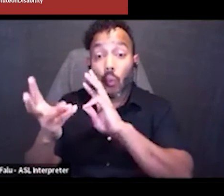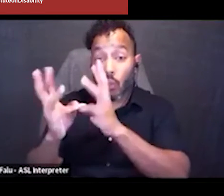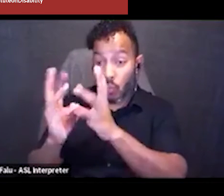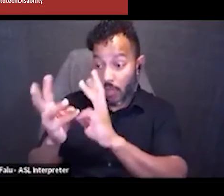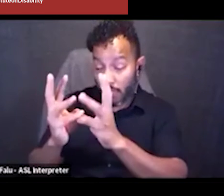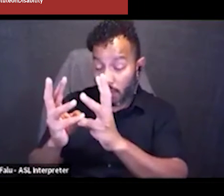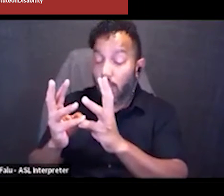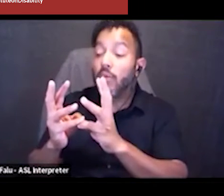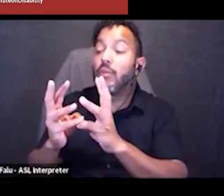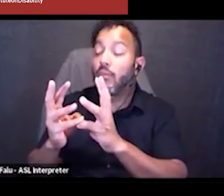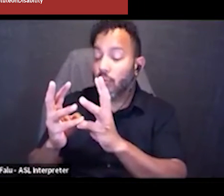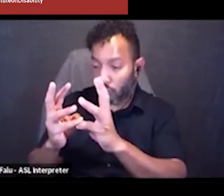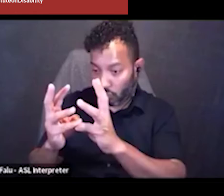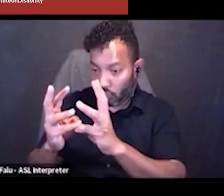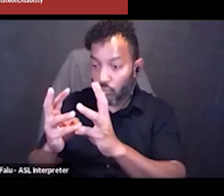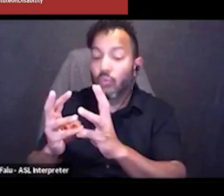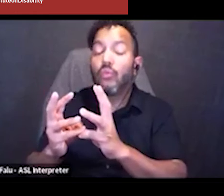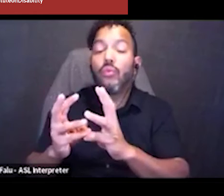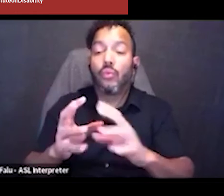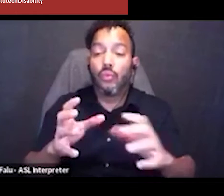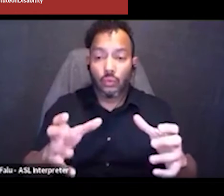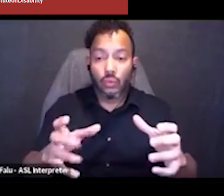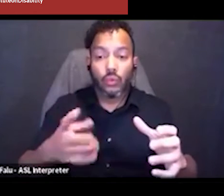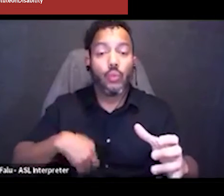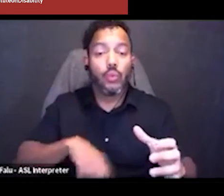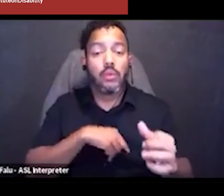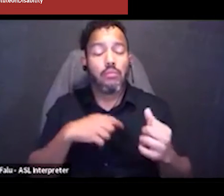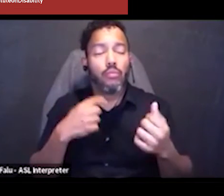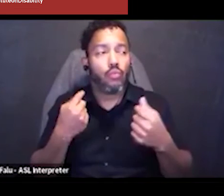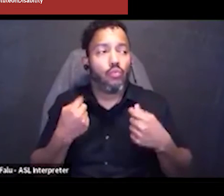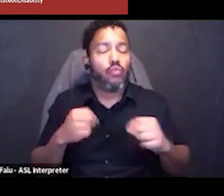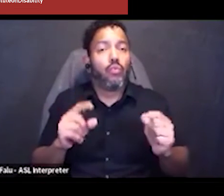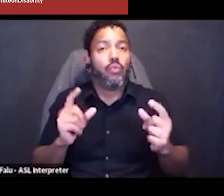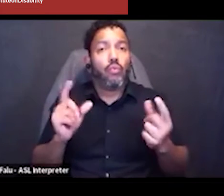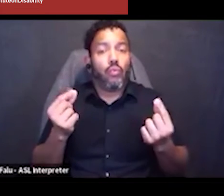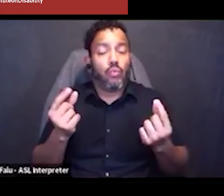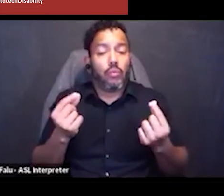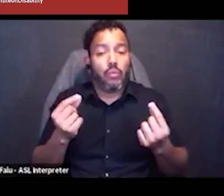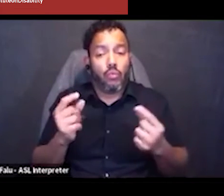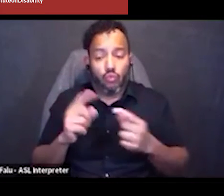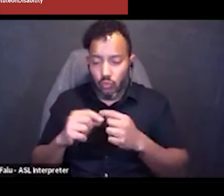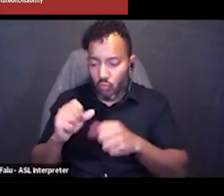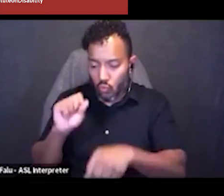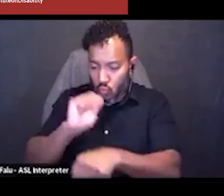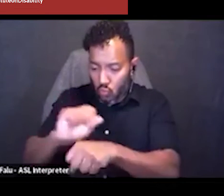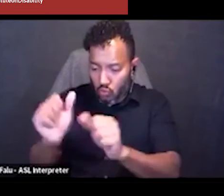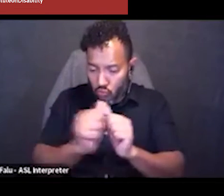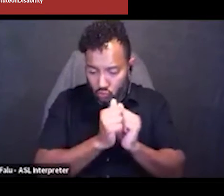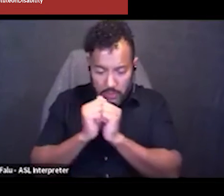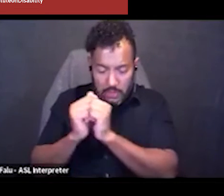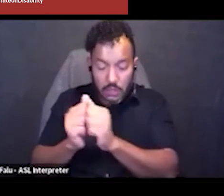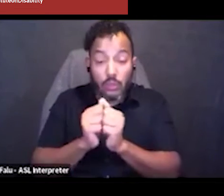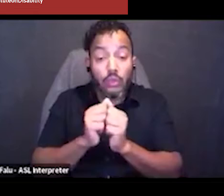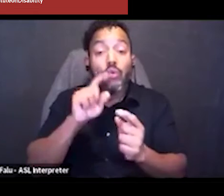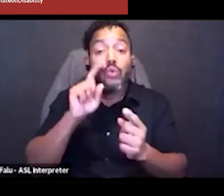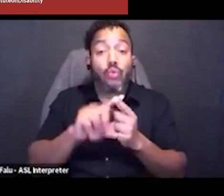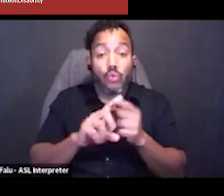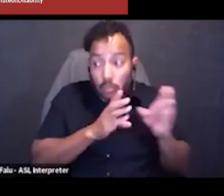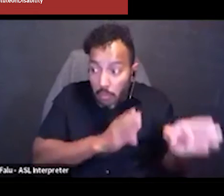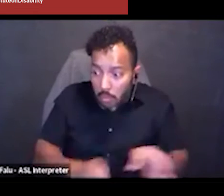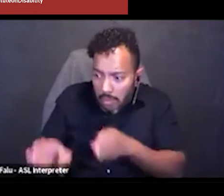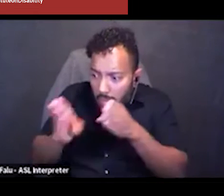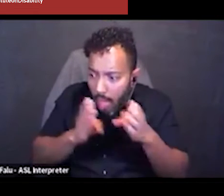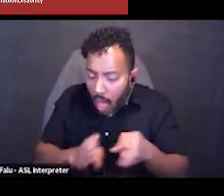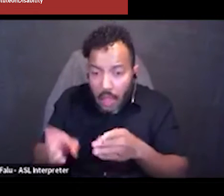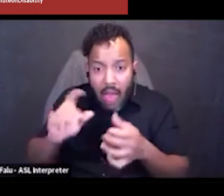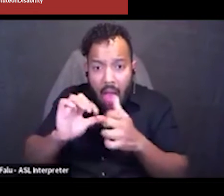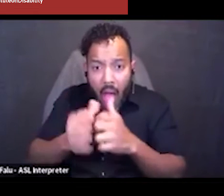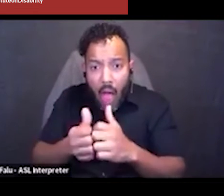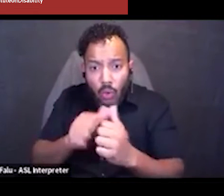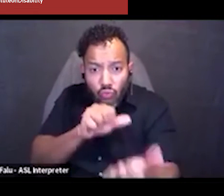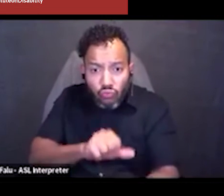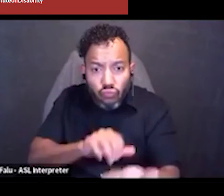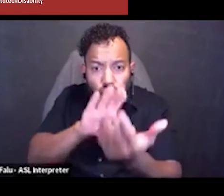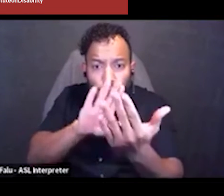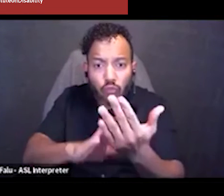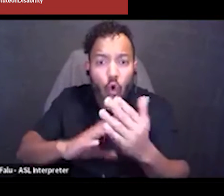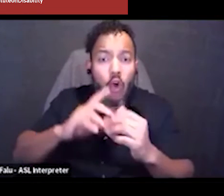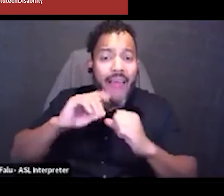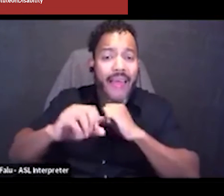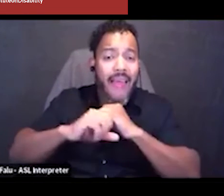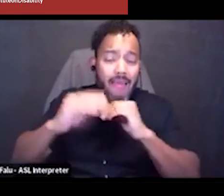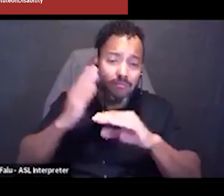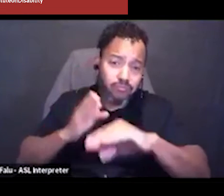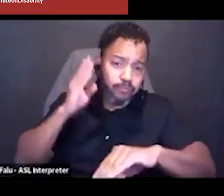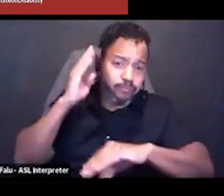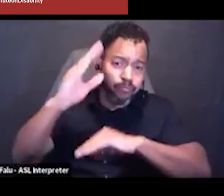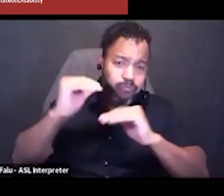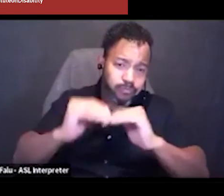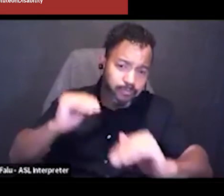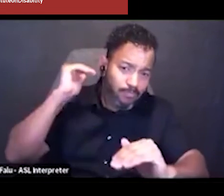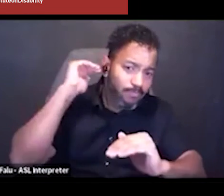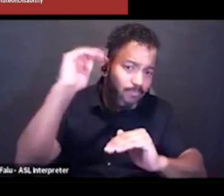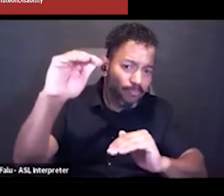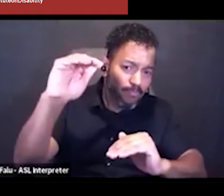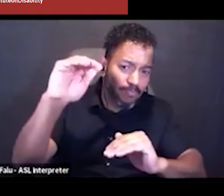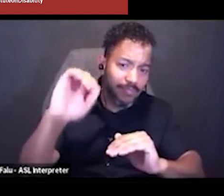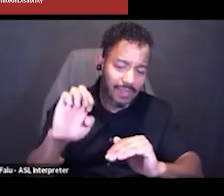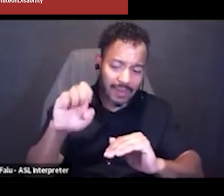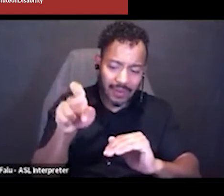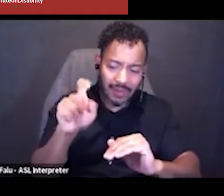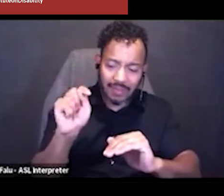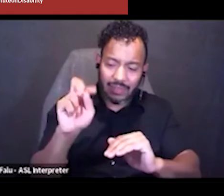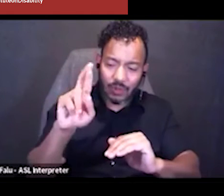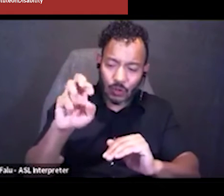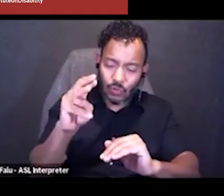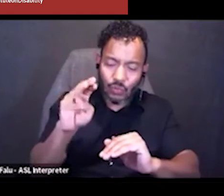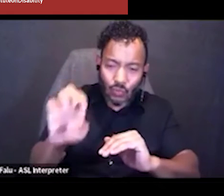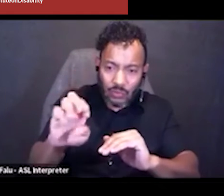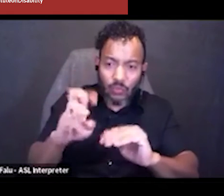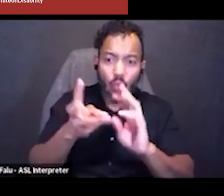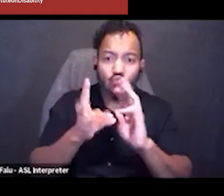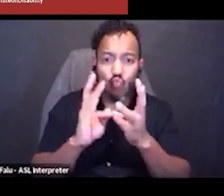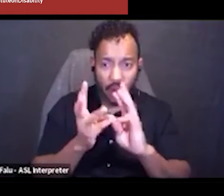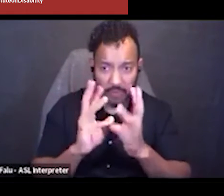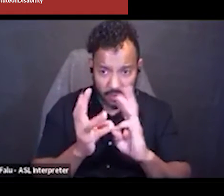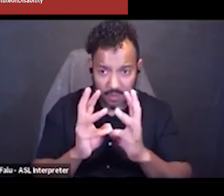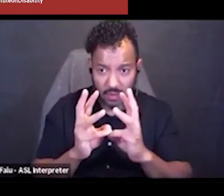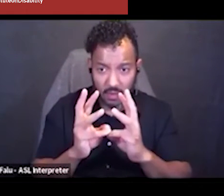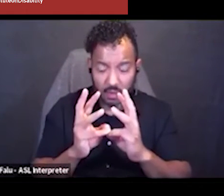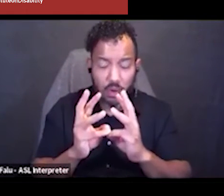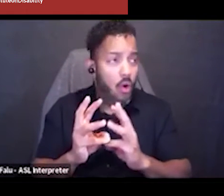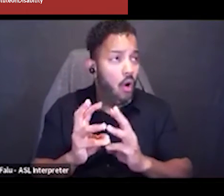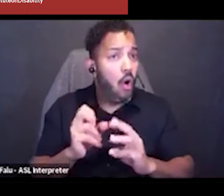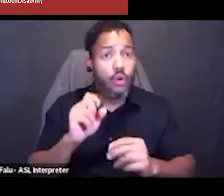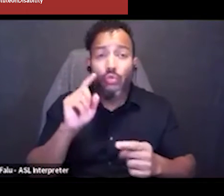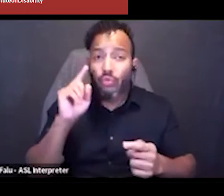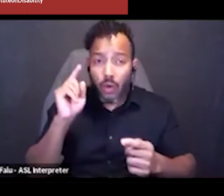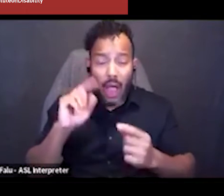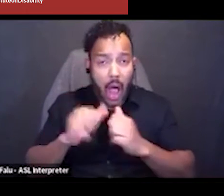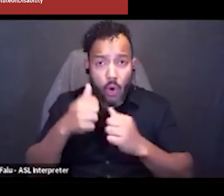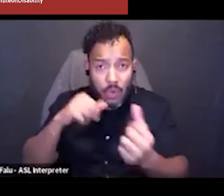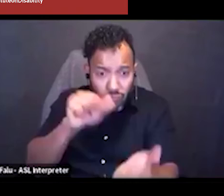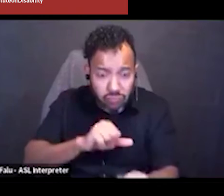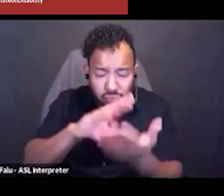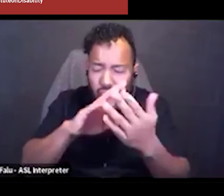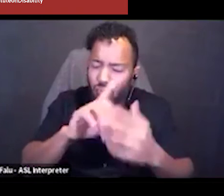together to plan for extreme weather, to plan for the spread of unbelievably dangerous flu